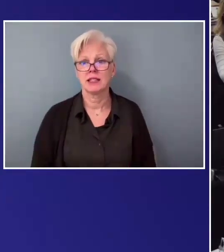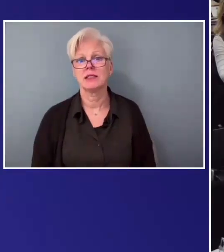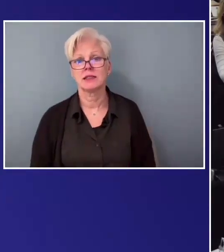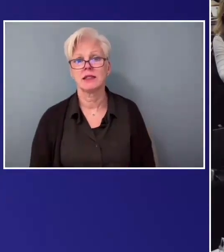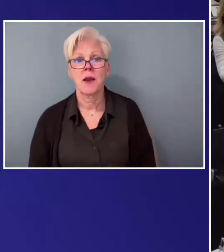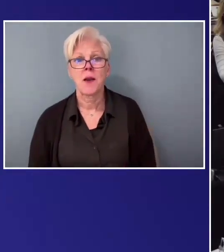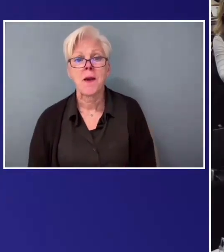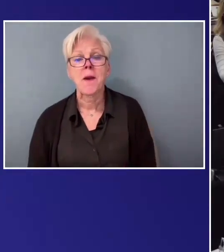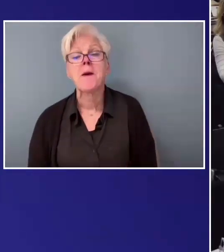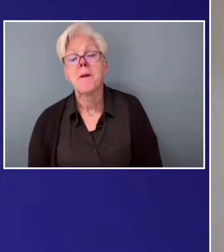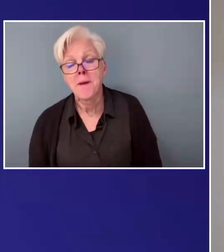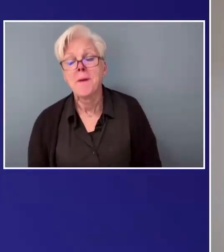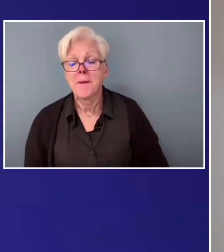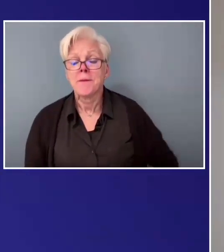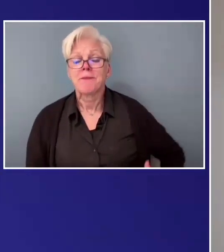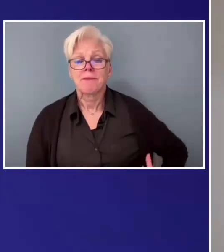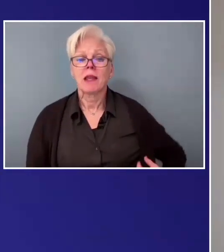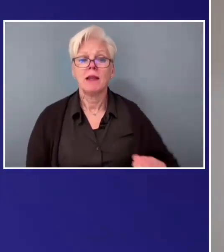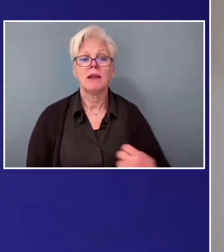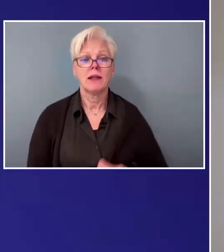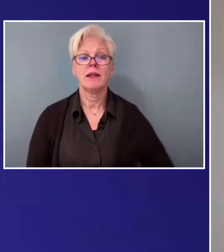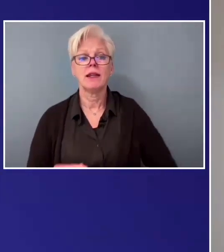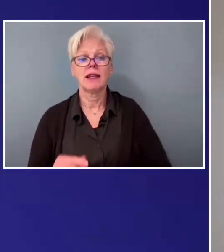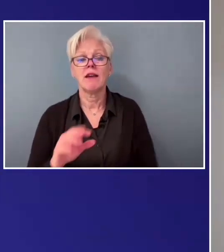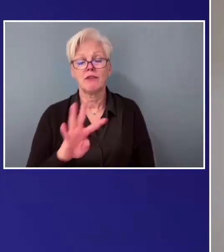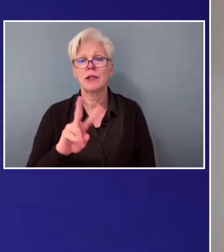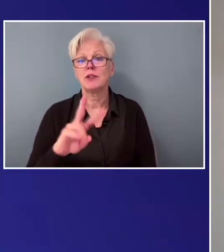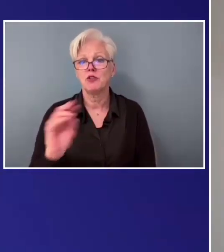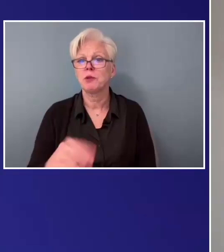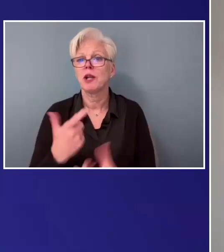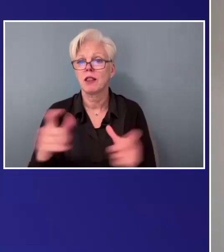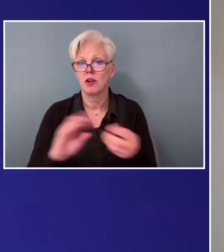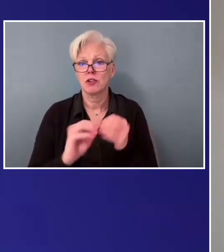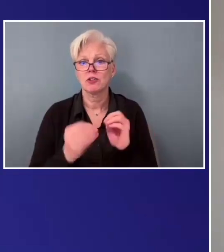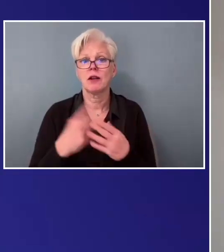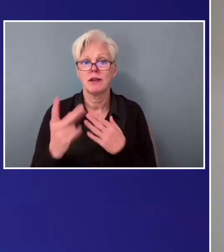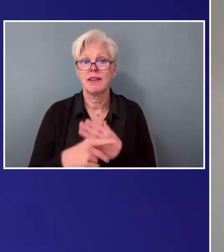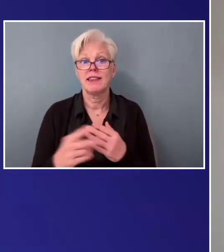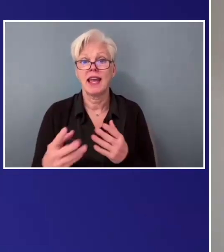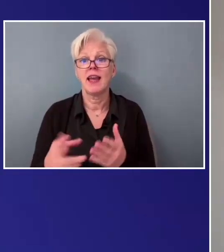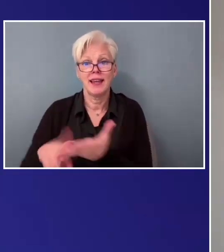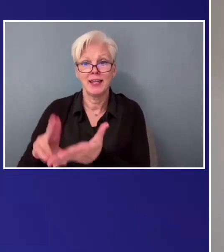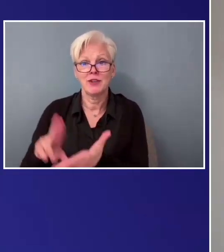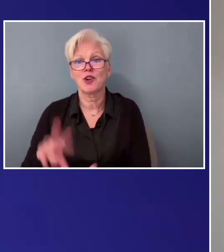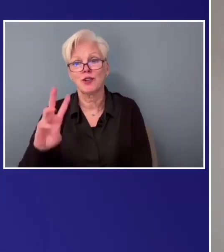Yes, the 42% is a large number of programs that enroll 6% of the completers.